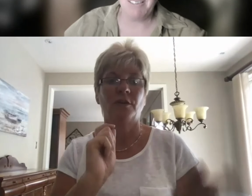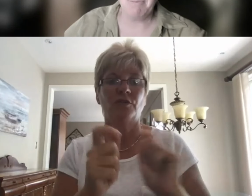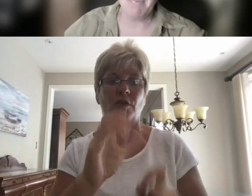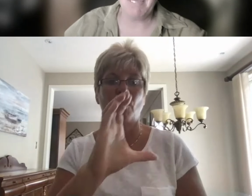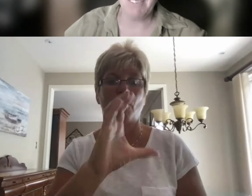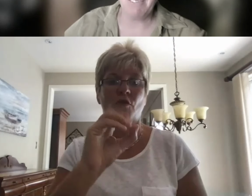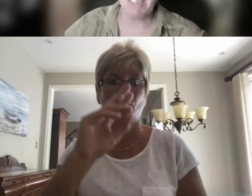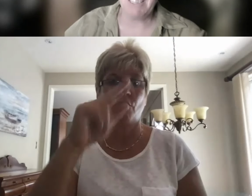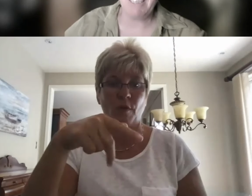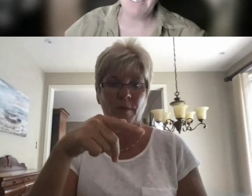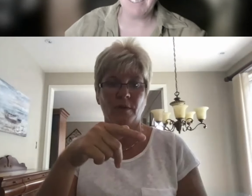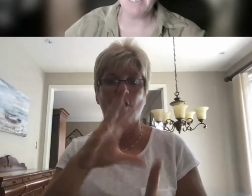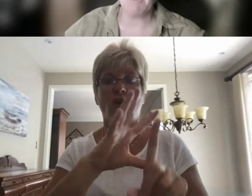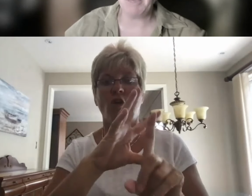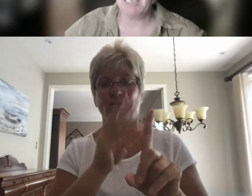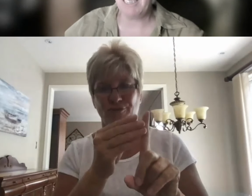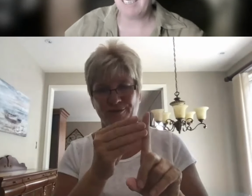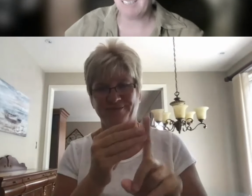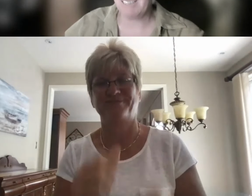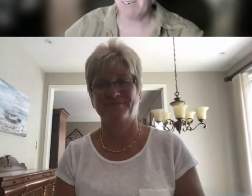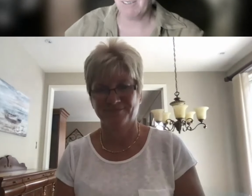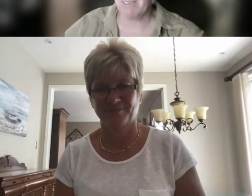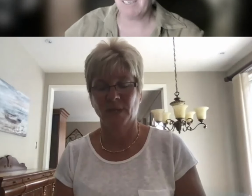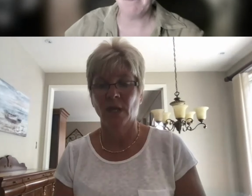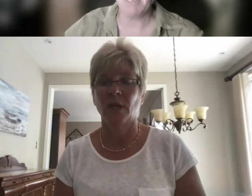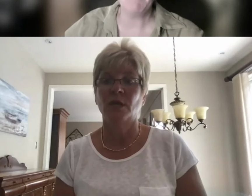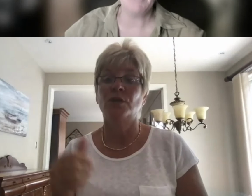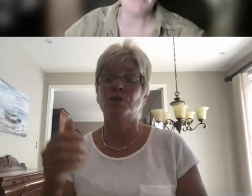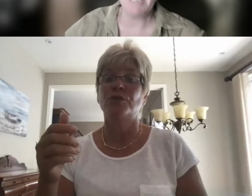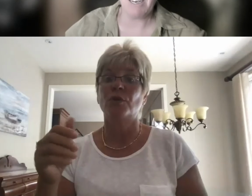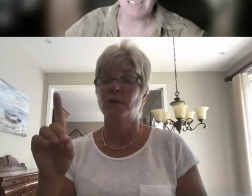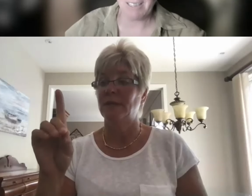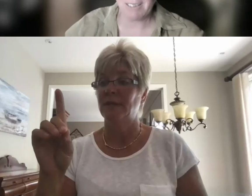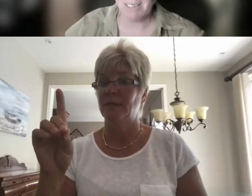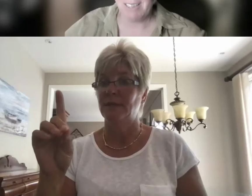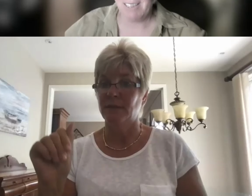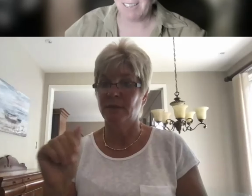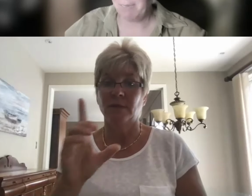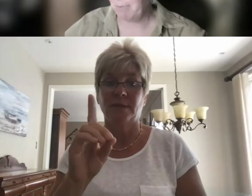The disability or even DEI,